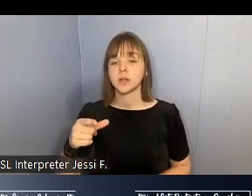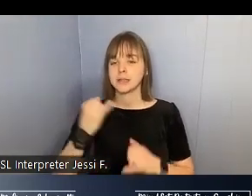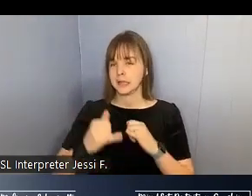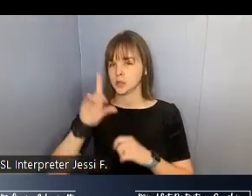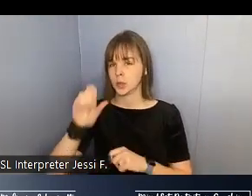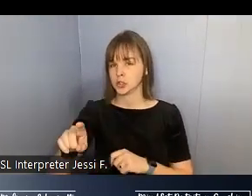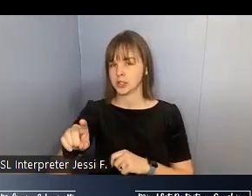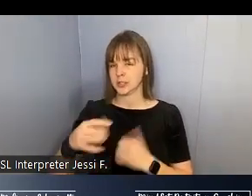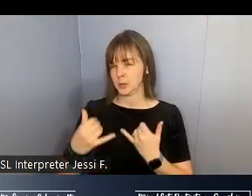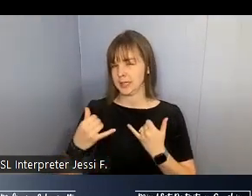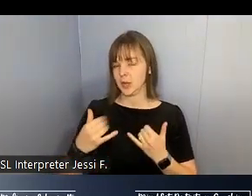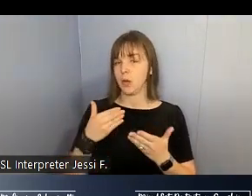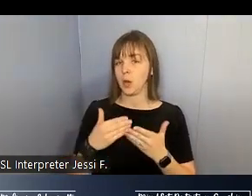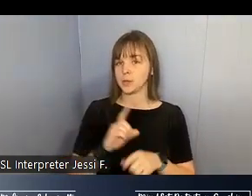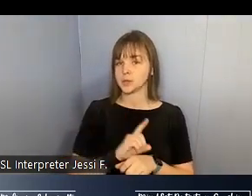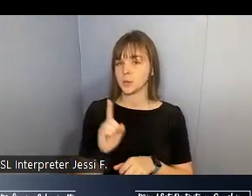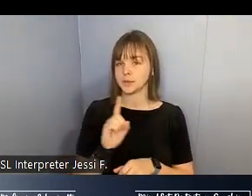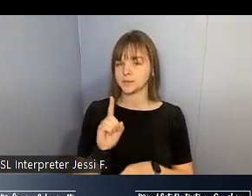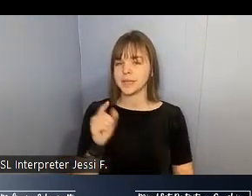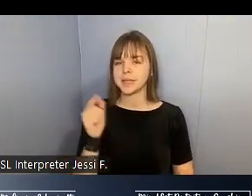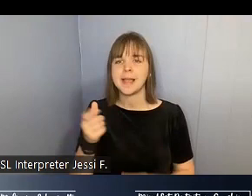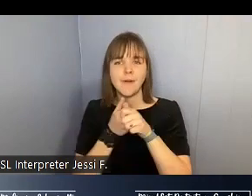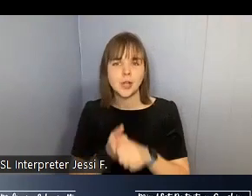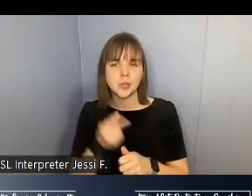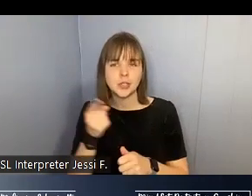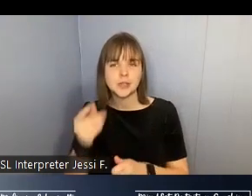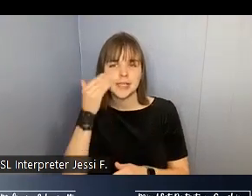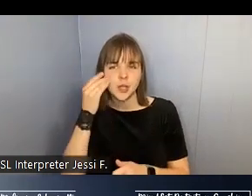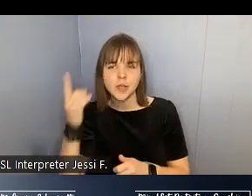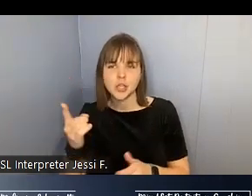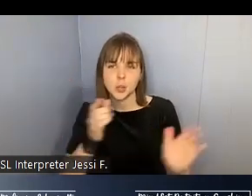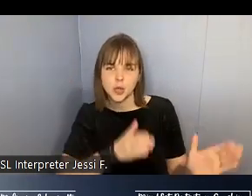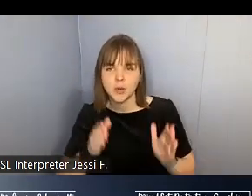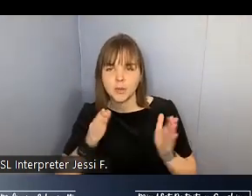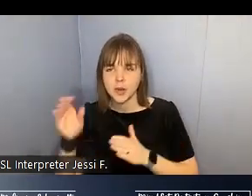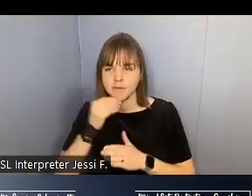So they obviously follow you somewhere because they know that you prepare foods ahead of time for the week.